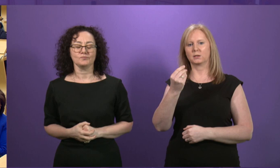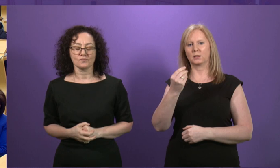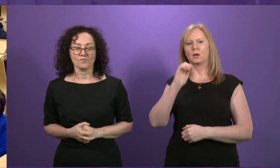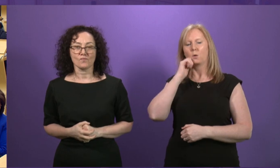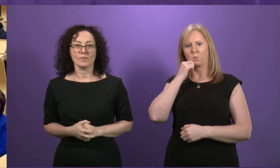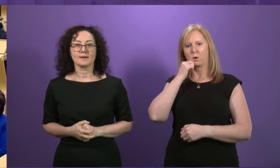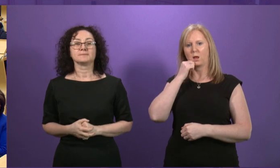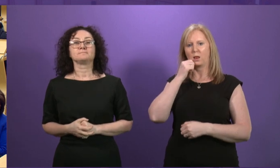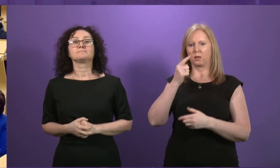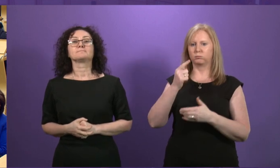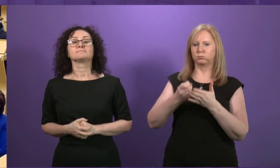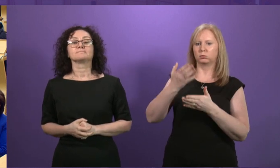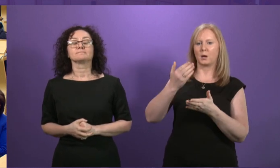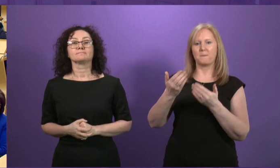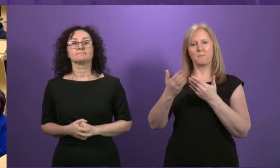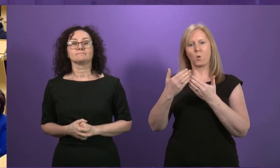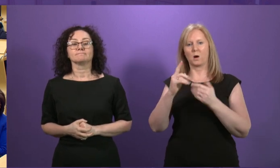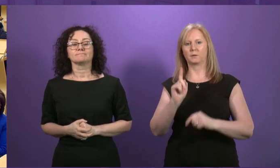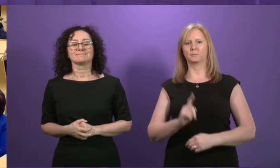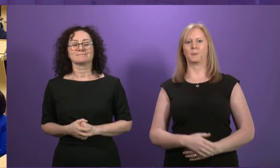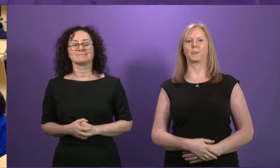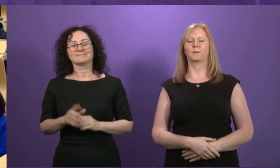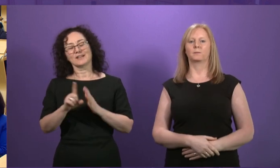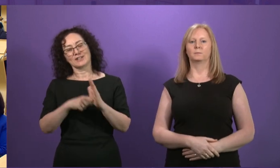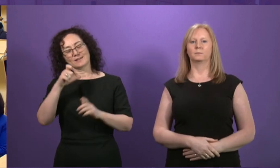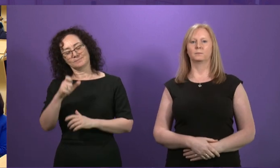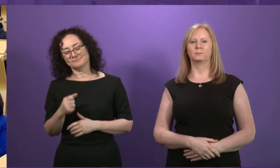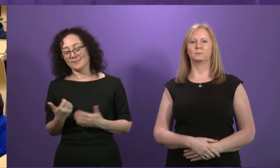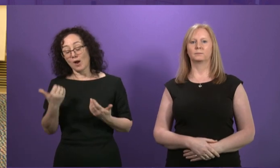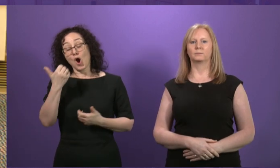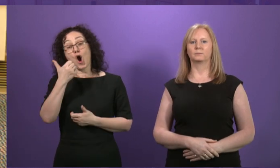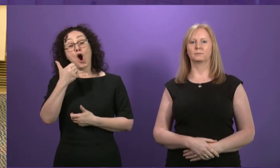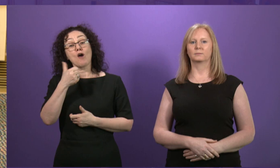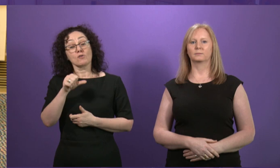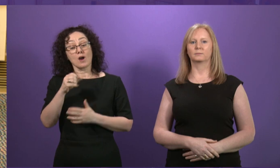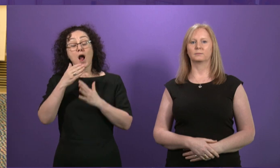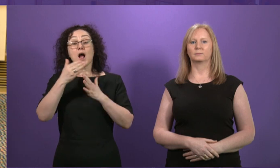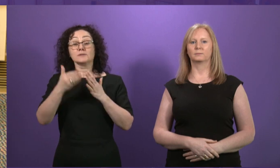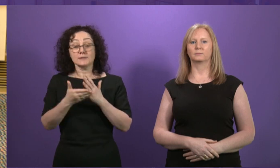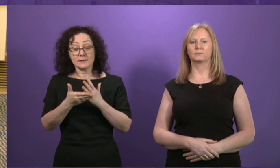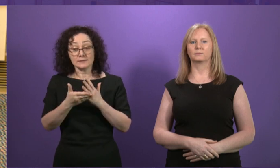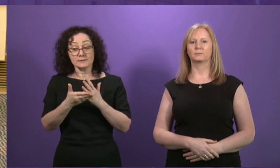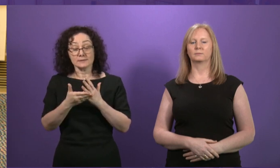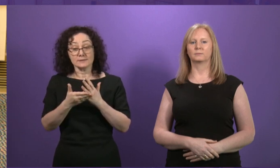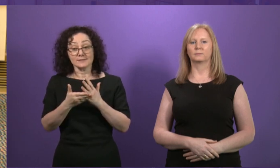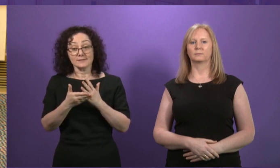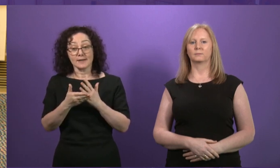The First Minister: Until a democratically elected Scottish Parliament